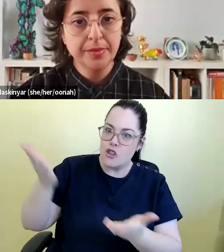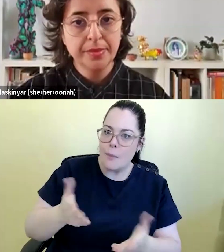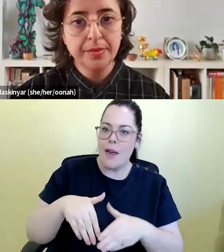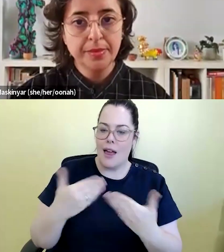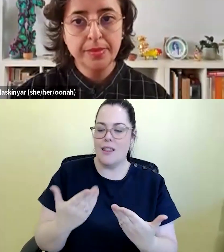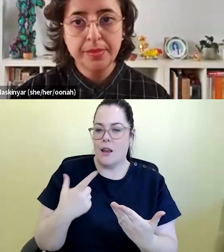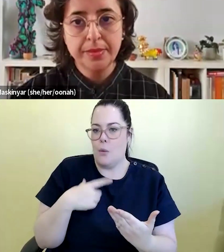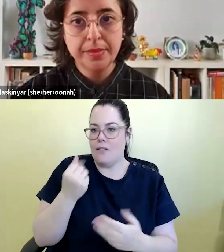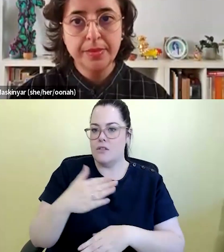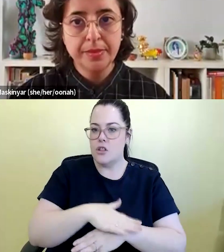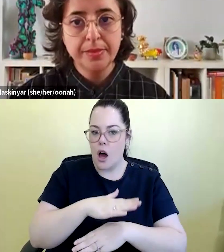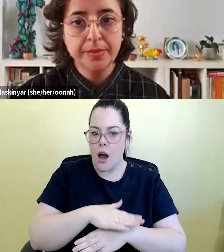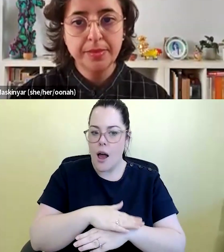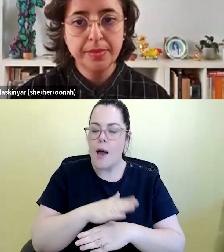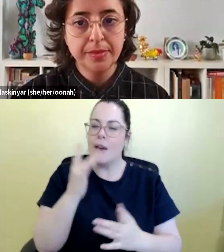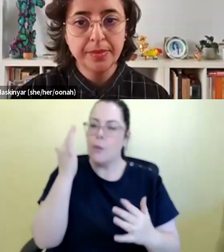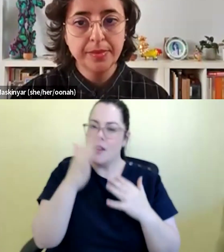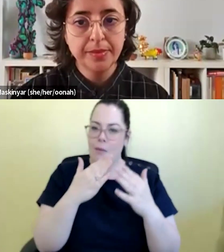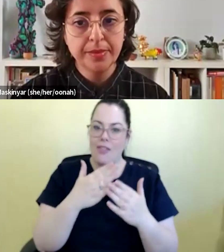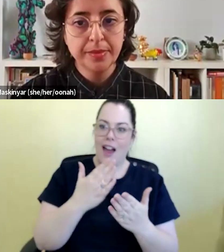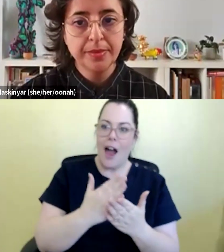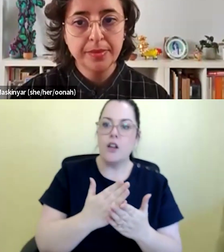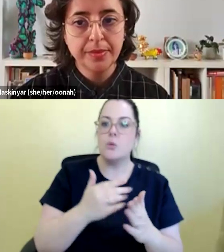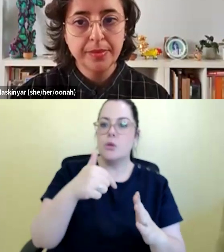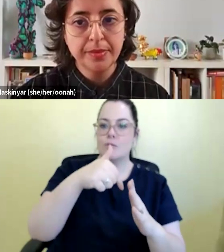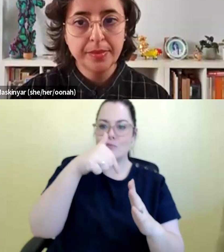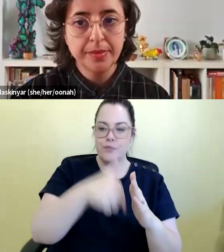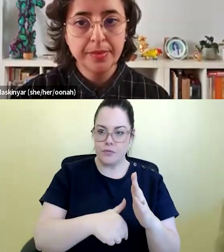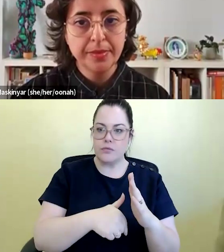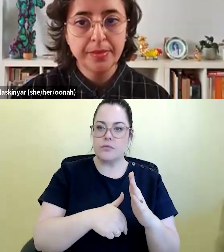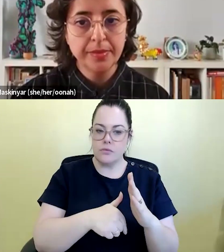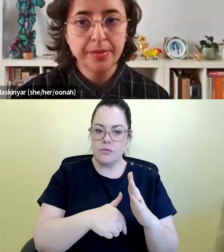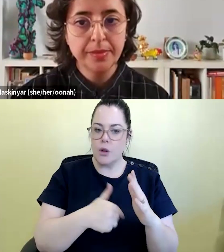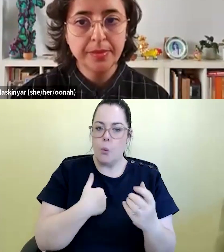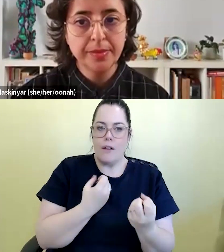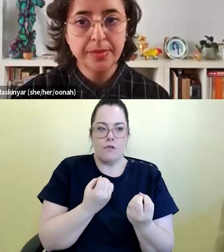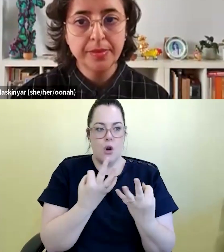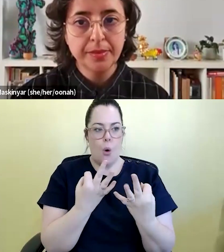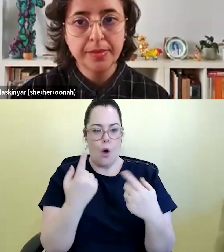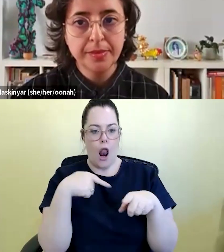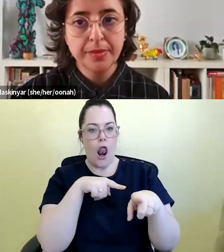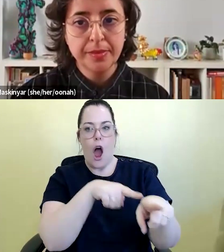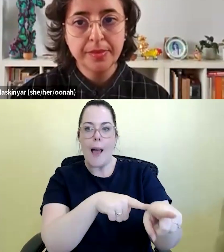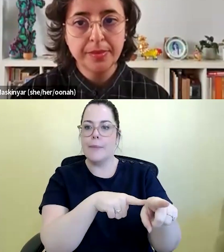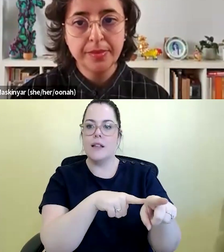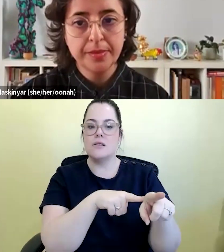somatic of the Biennale is announced, we don't seek to have any alignment to what is happening